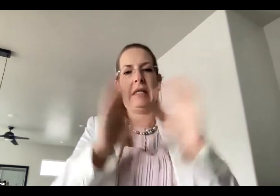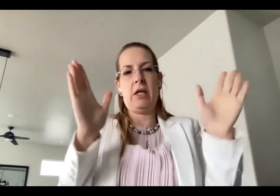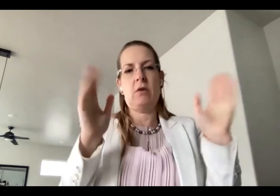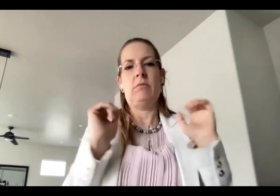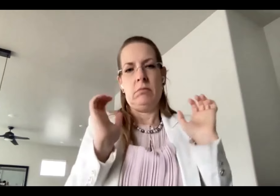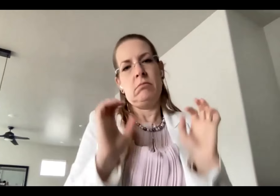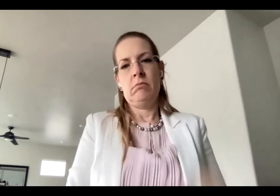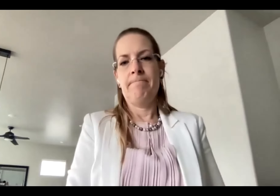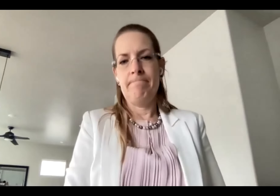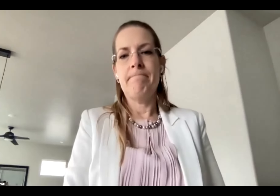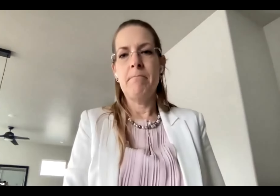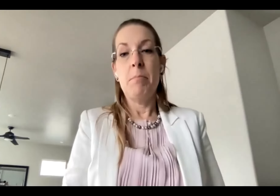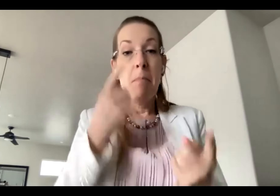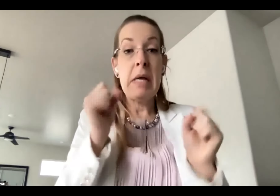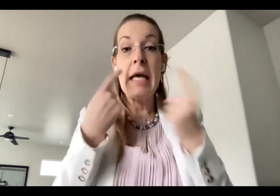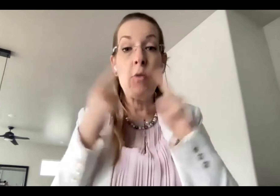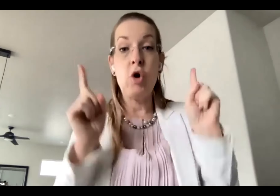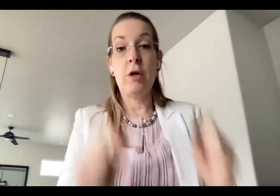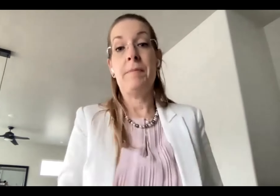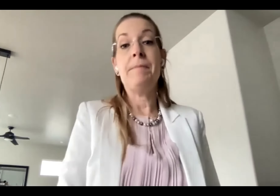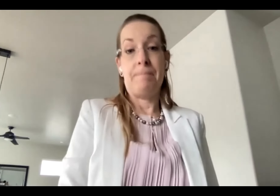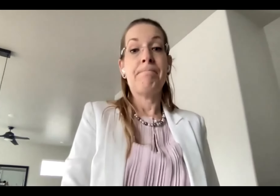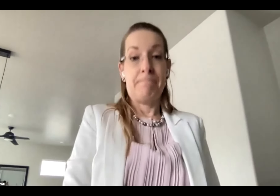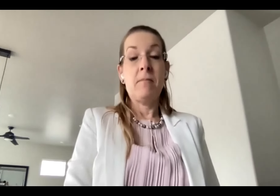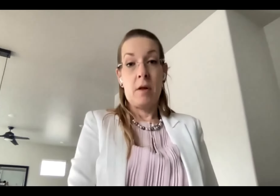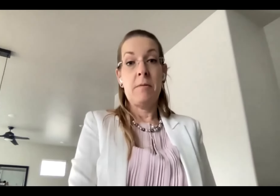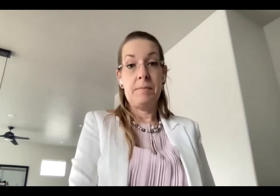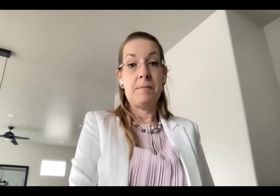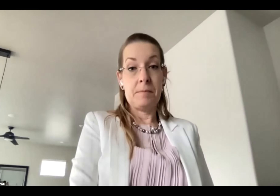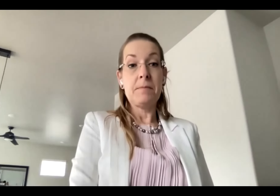can see both. That's what I suggest. But we can make it work.